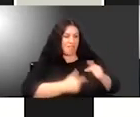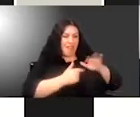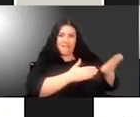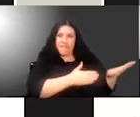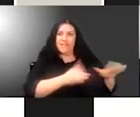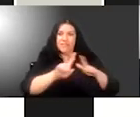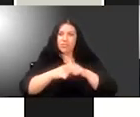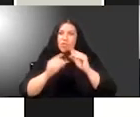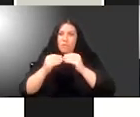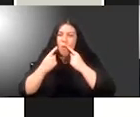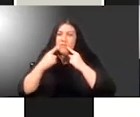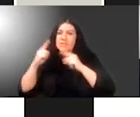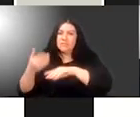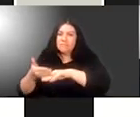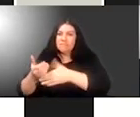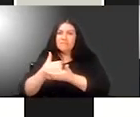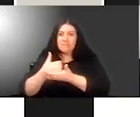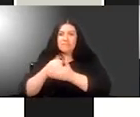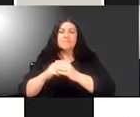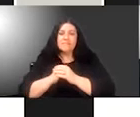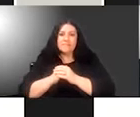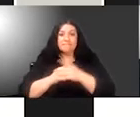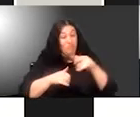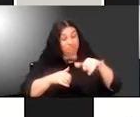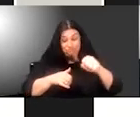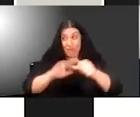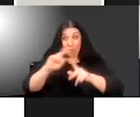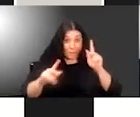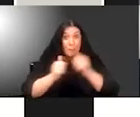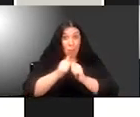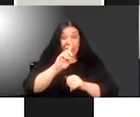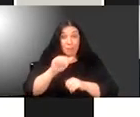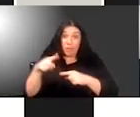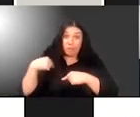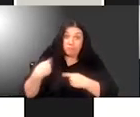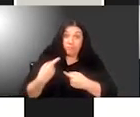Yeah, and I think right now, people with disabilities who have been working are losing jobs also, and whether those jobs are going to come back or whether we're going to be increasing the population of disabled people in poverty as well as continuing to look at pulling people who have been in poverty out of poverty.